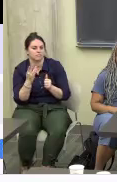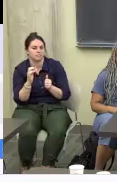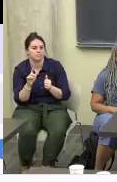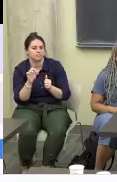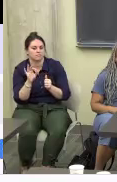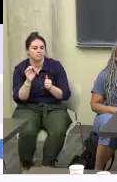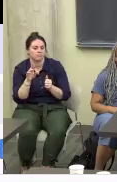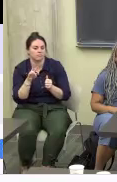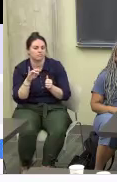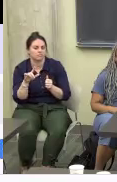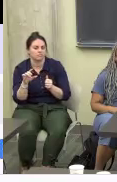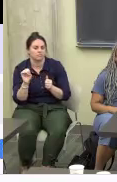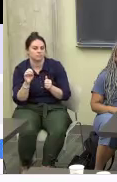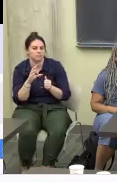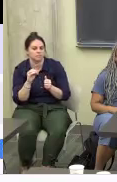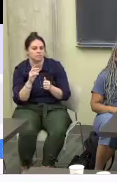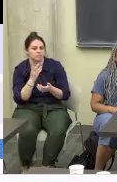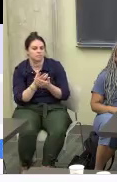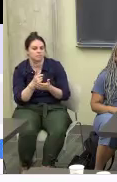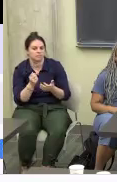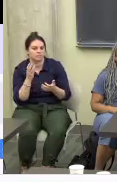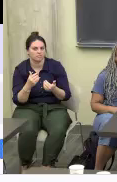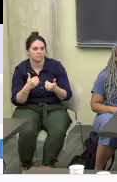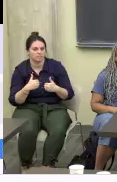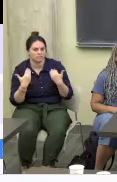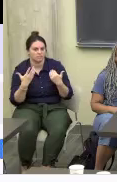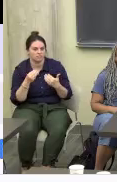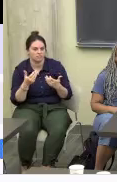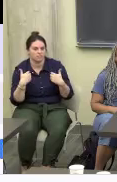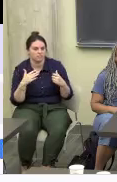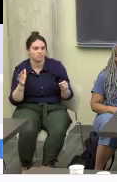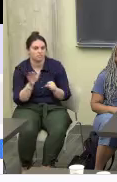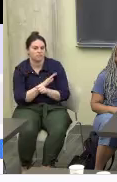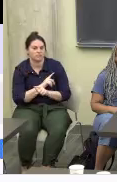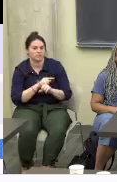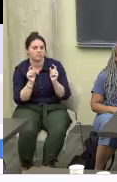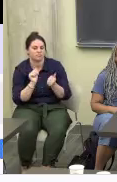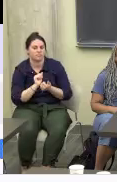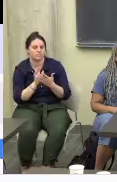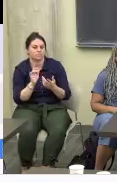And the fact that he's so young And he has an entirely different approach to How